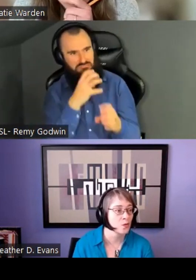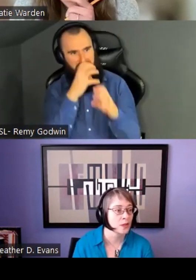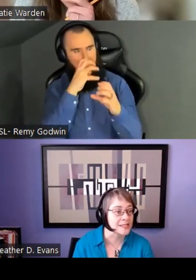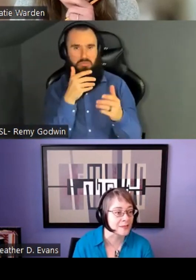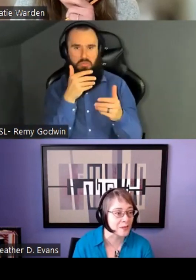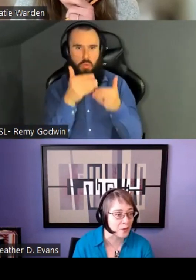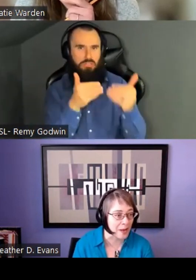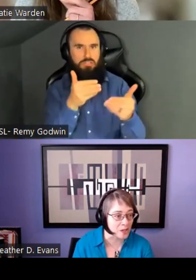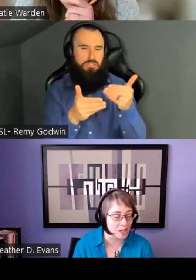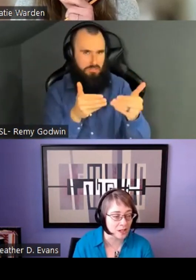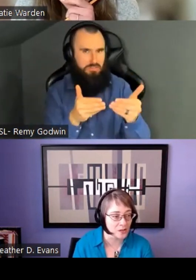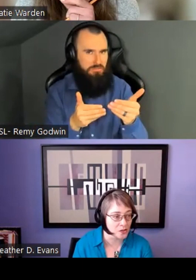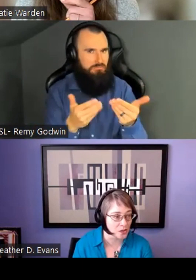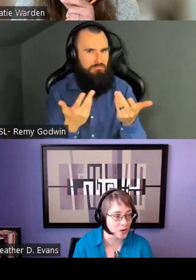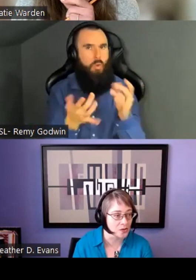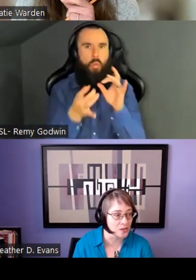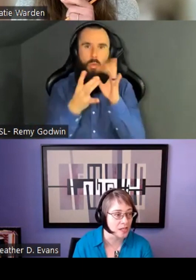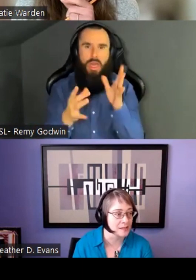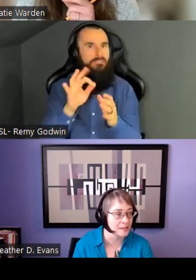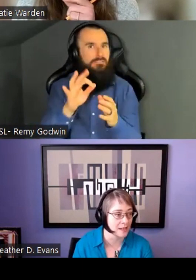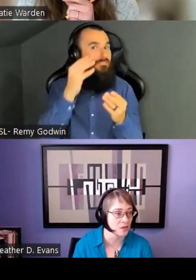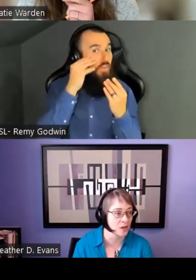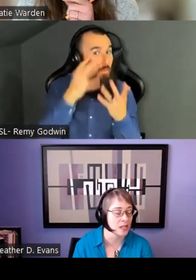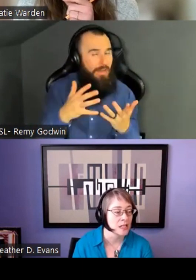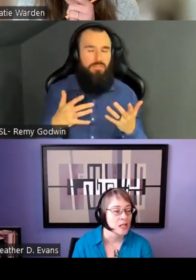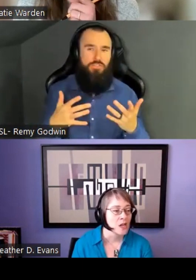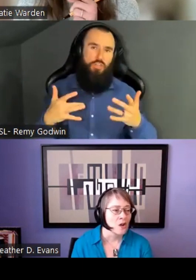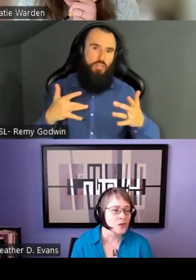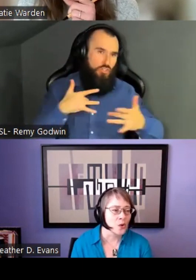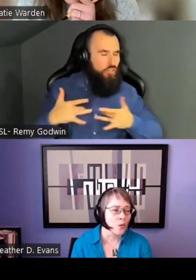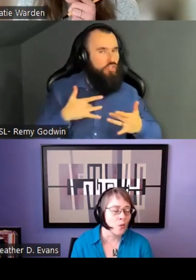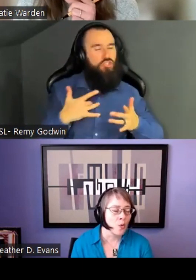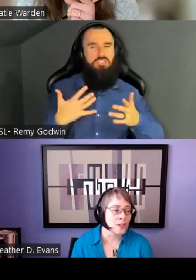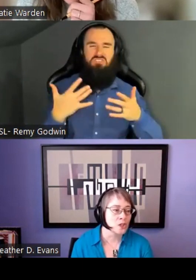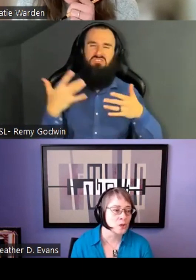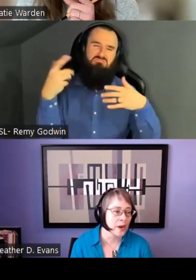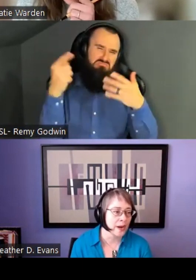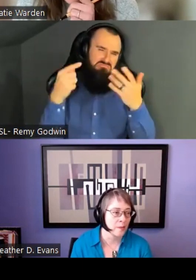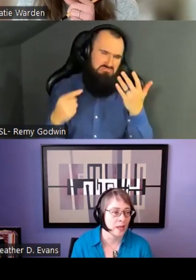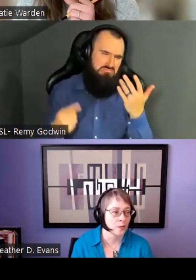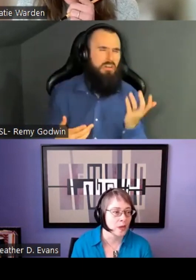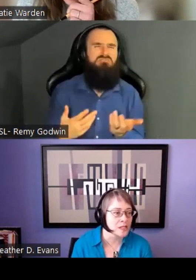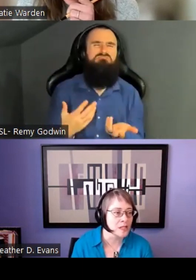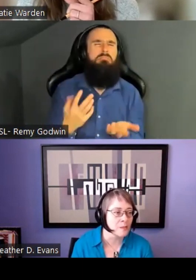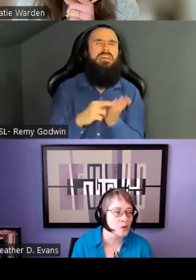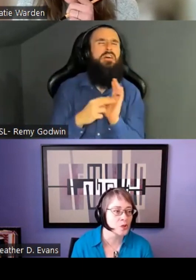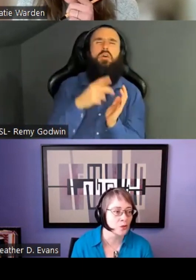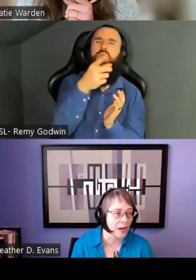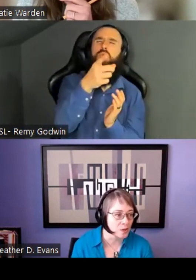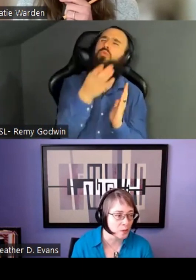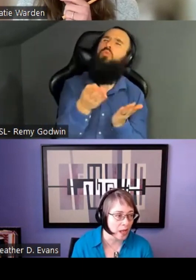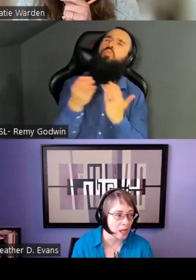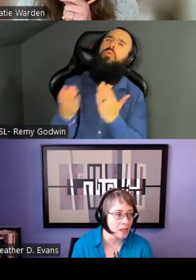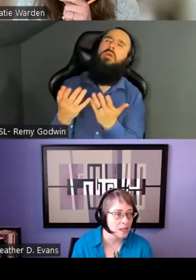release of information concerns, et cetera. So what do you recommend, what is the most direct way